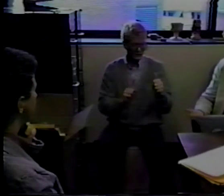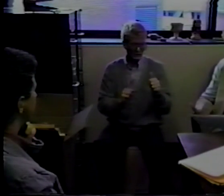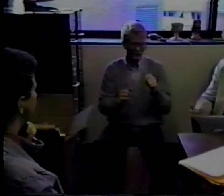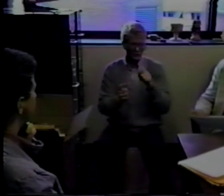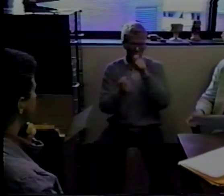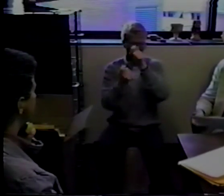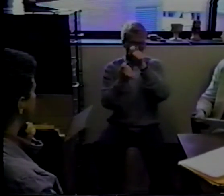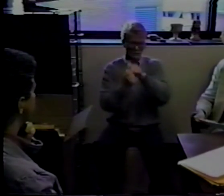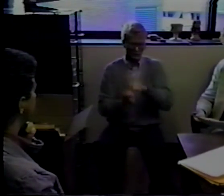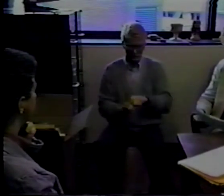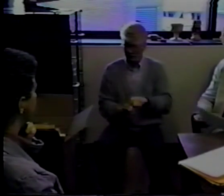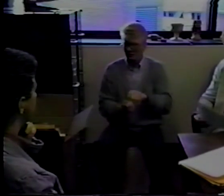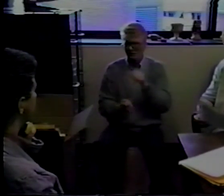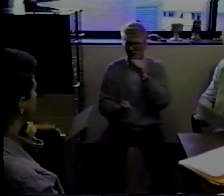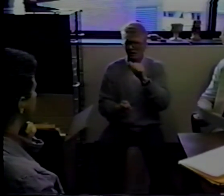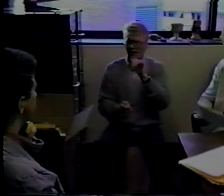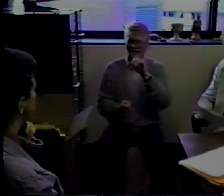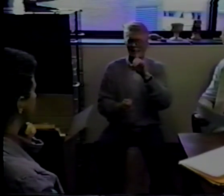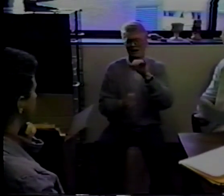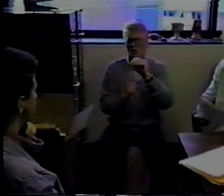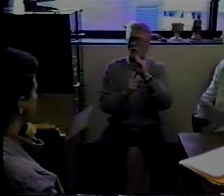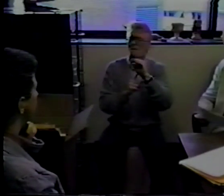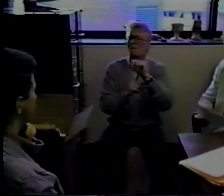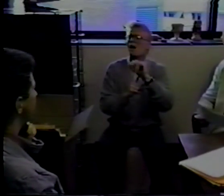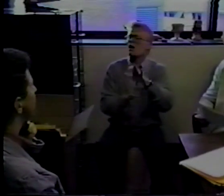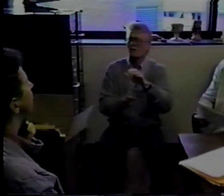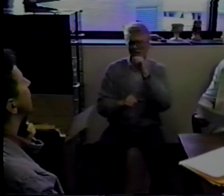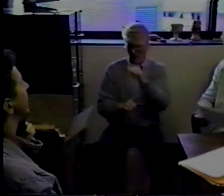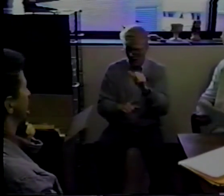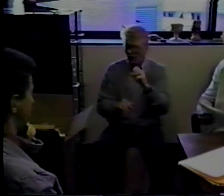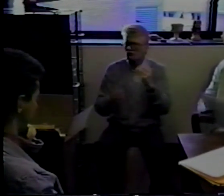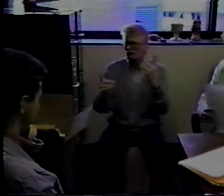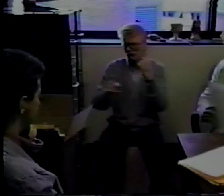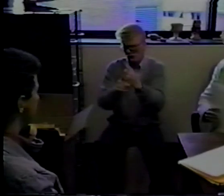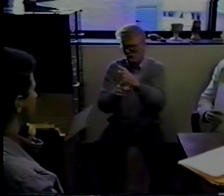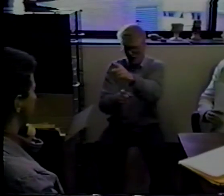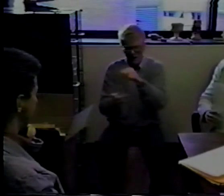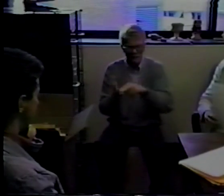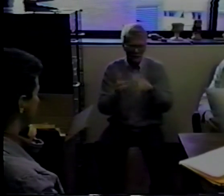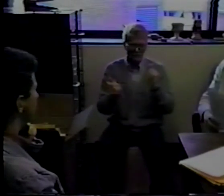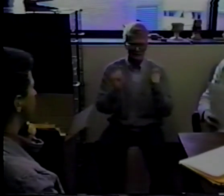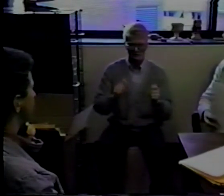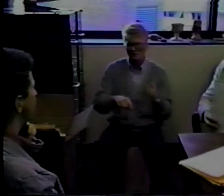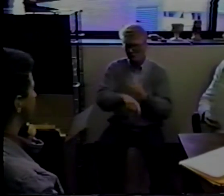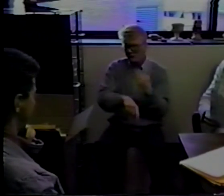at this point.